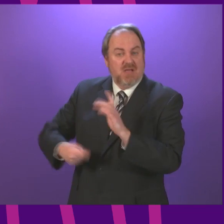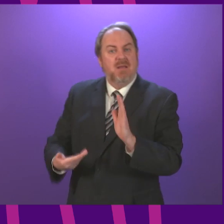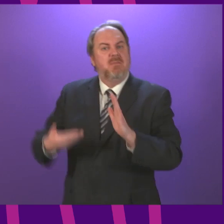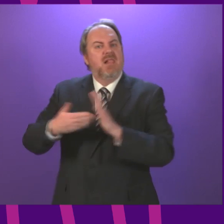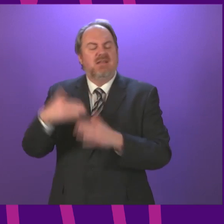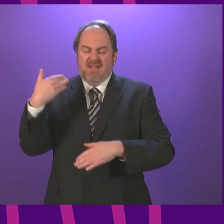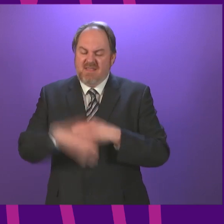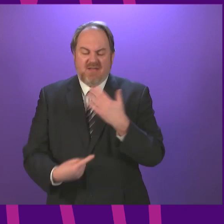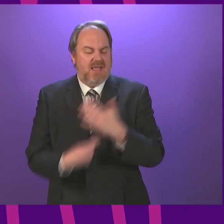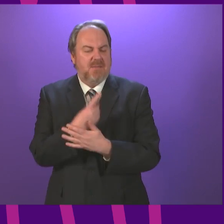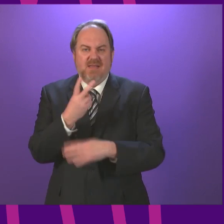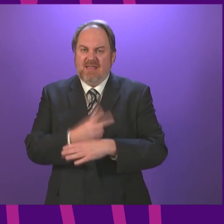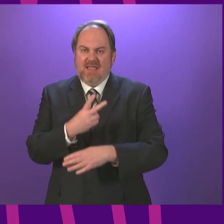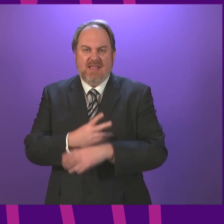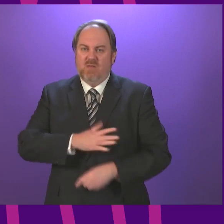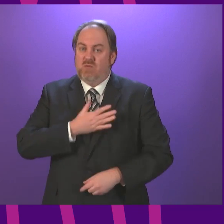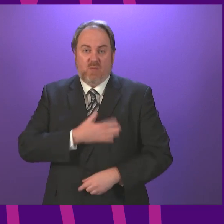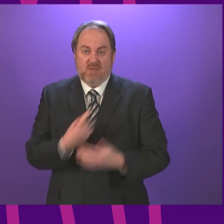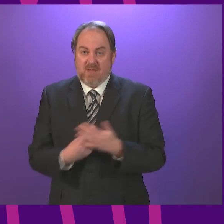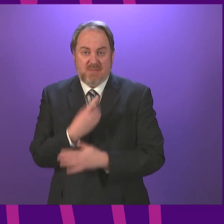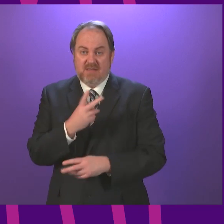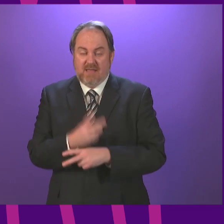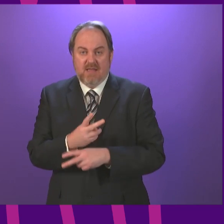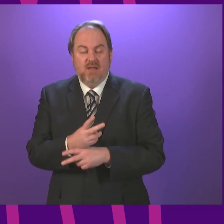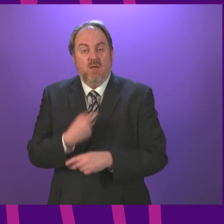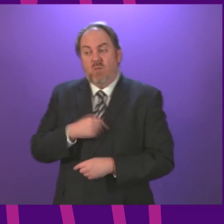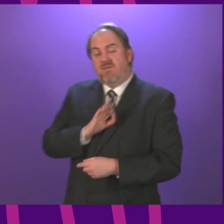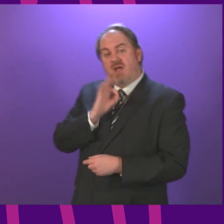I note that the chief constable has asked the human rights lawyer John Scott QC, who is